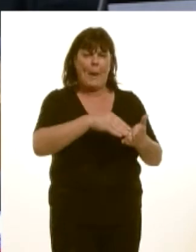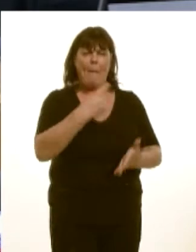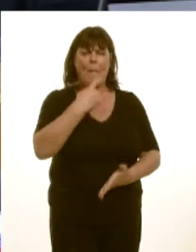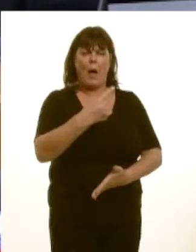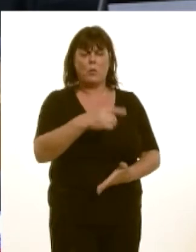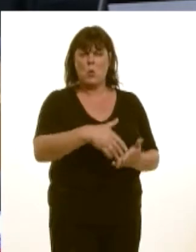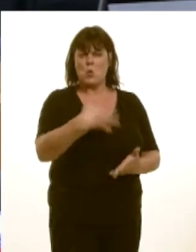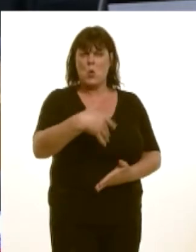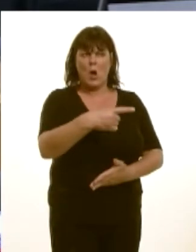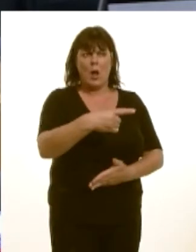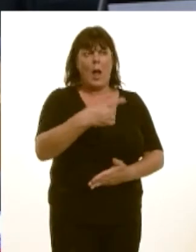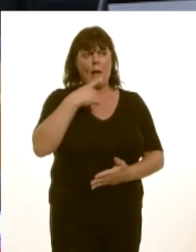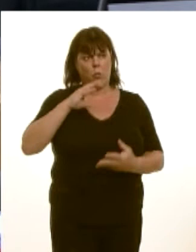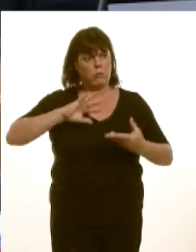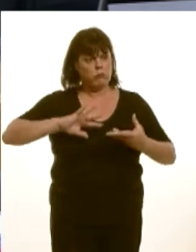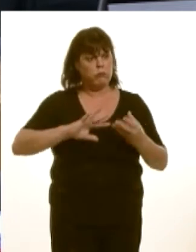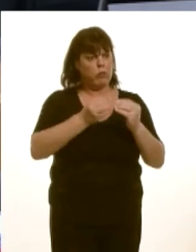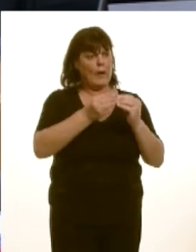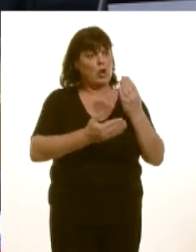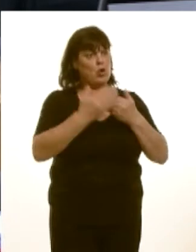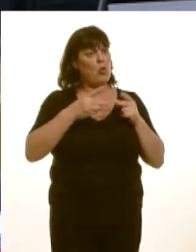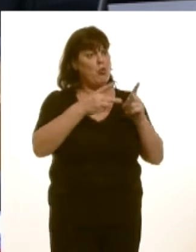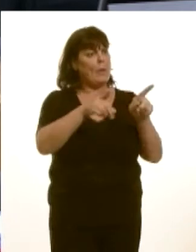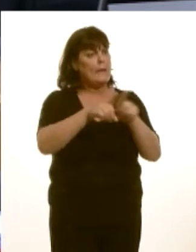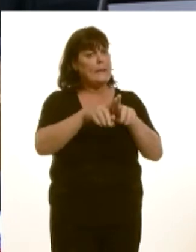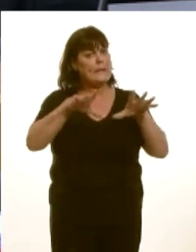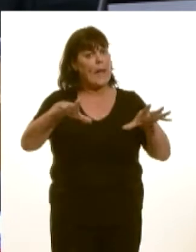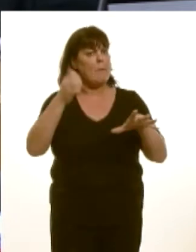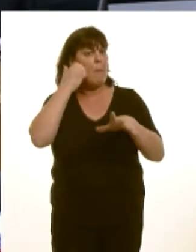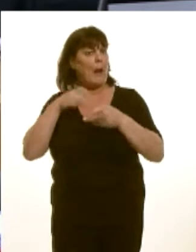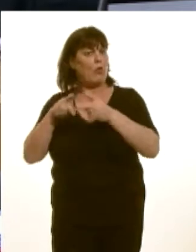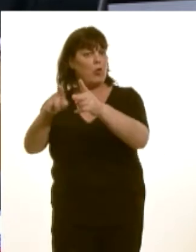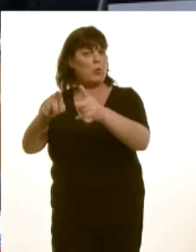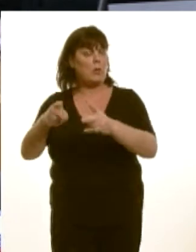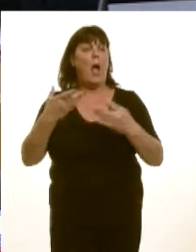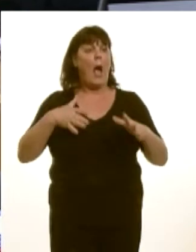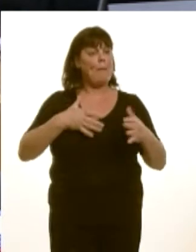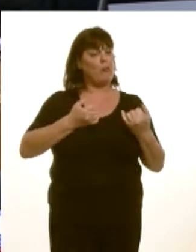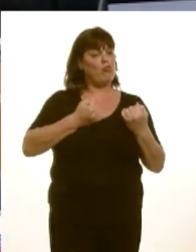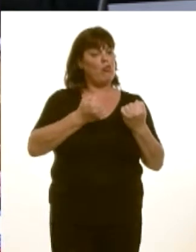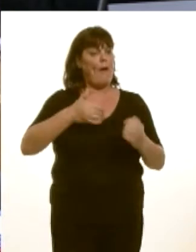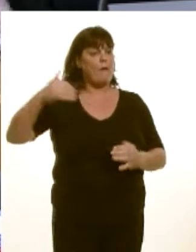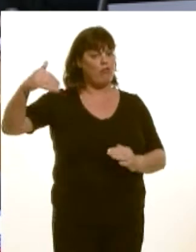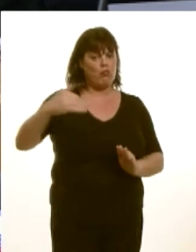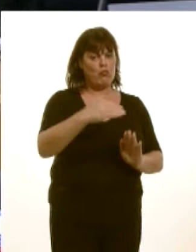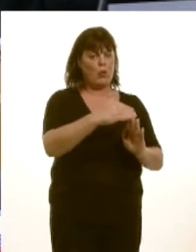I have travelled along the proposed blue route. At the moment, it has traffic lights on it, effectively, and it would need a substantial amount of work.